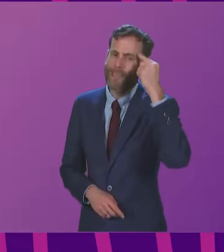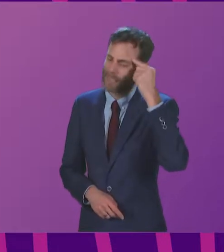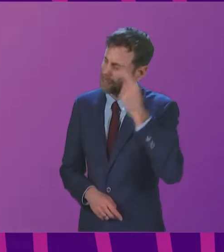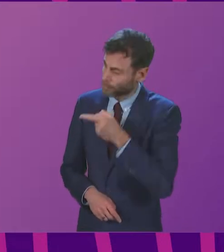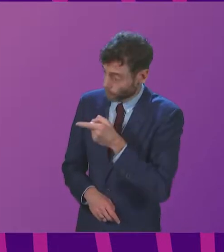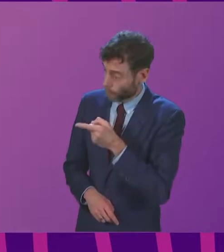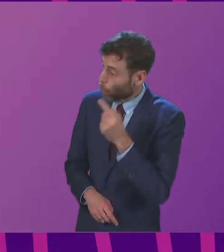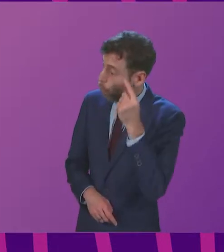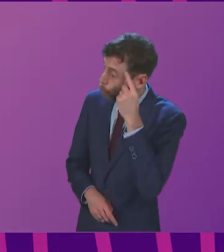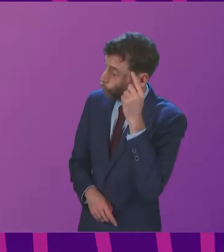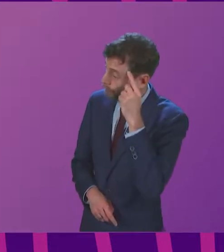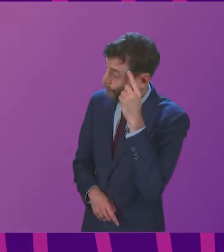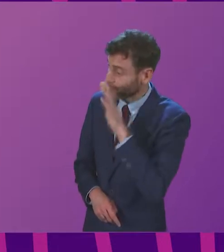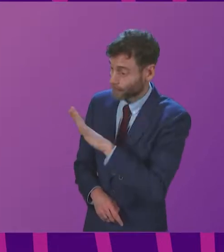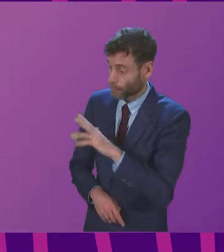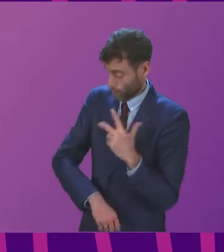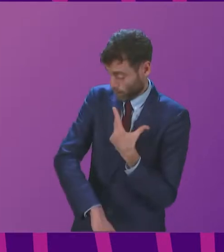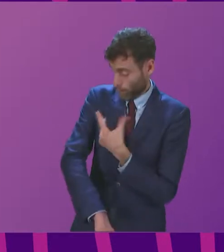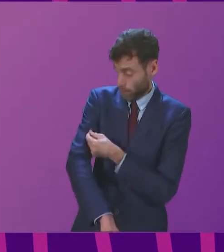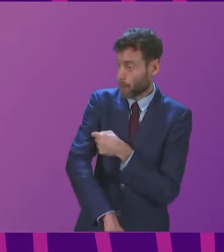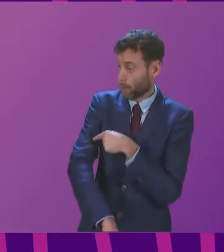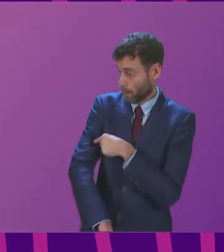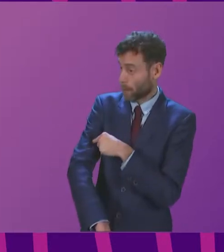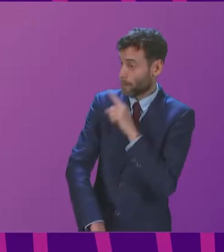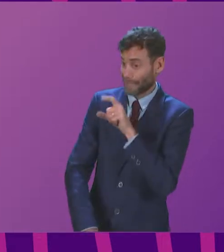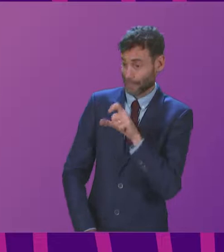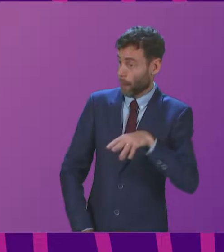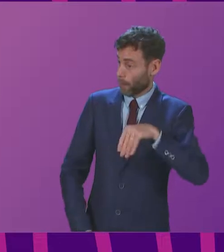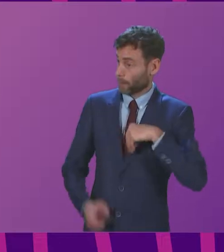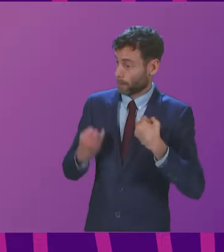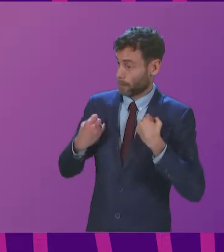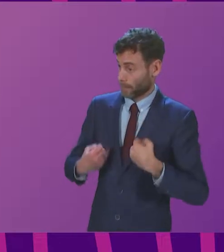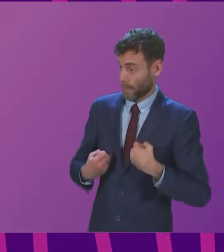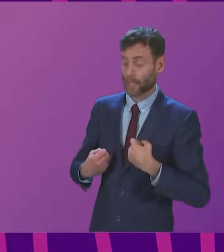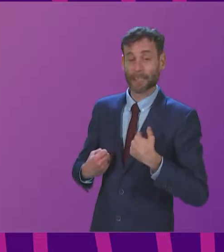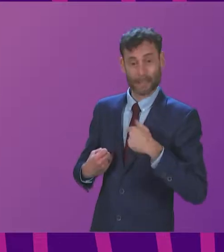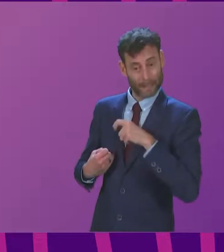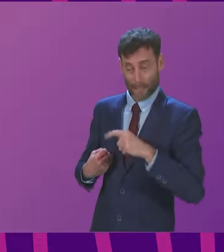that even if they have had the vaccine, they can still get and spread the virus.